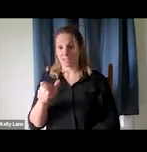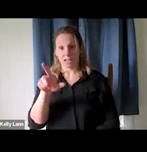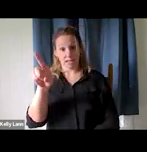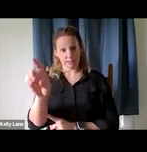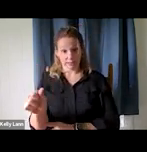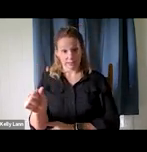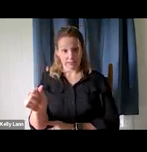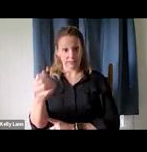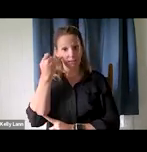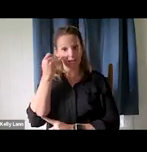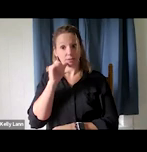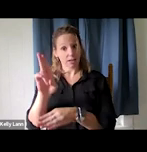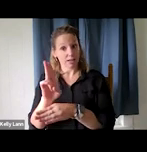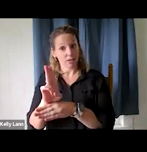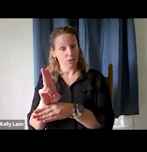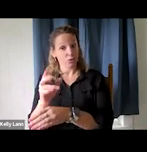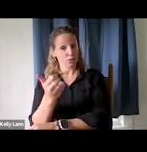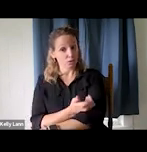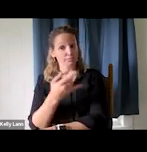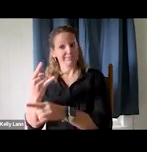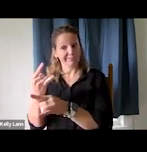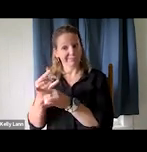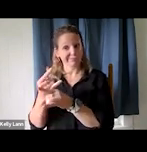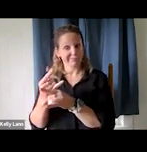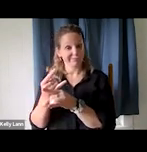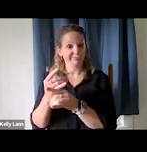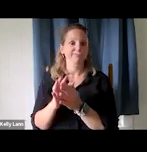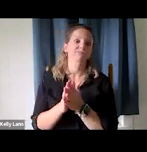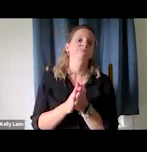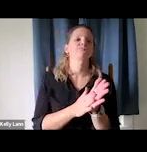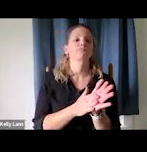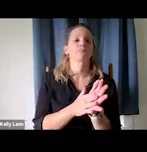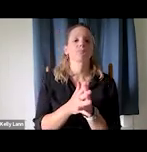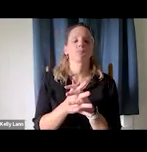if they were not using the drugs or alcohol. So an example of that